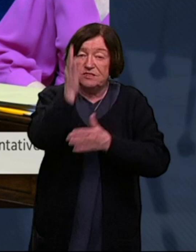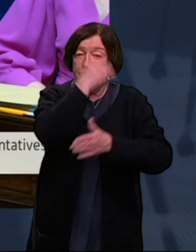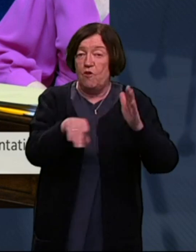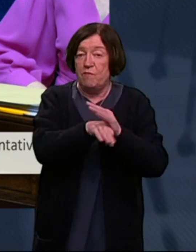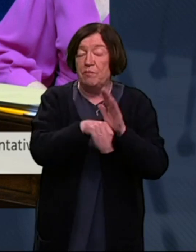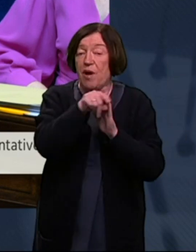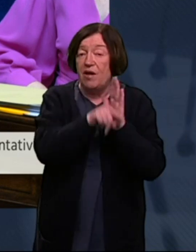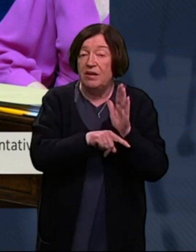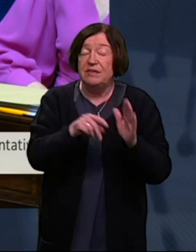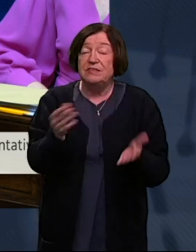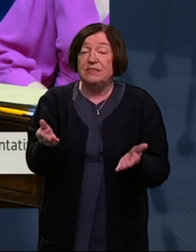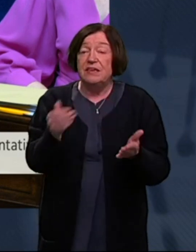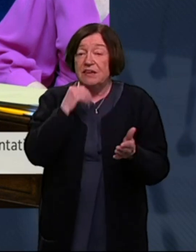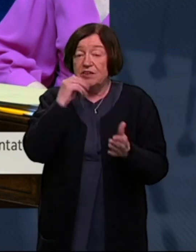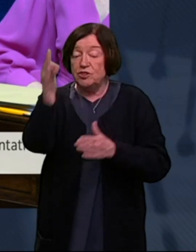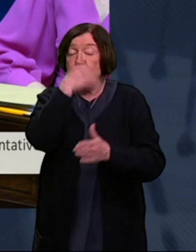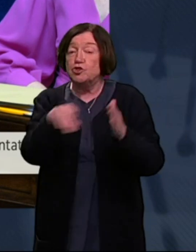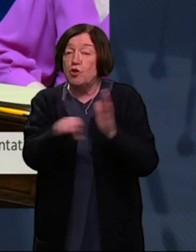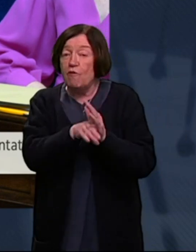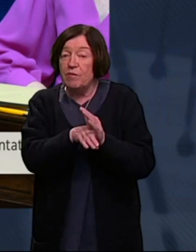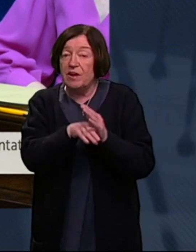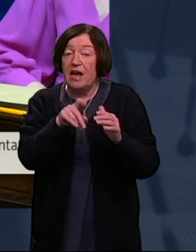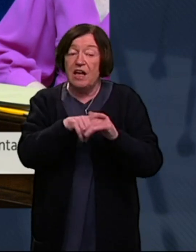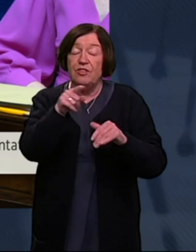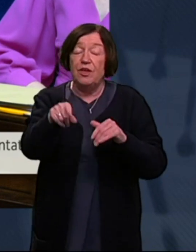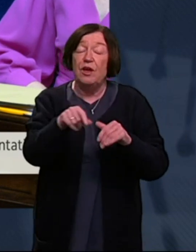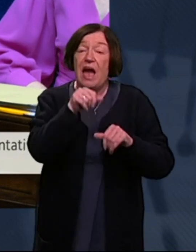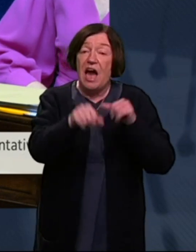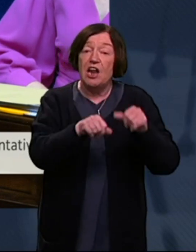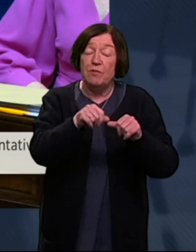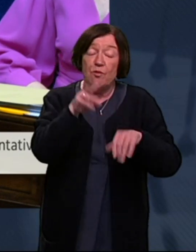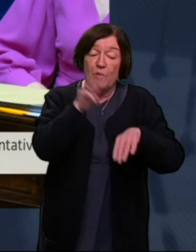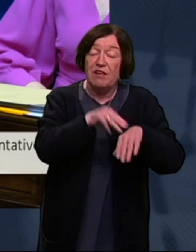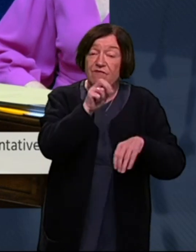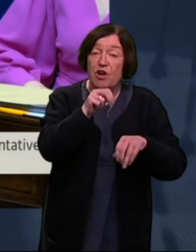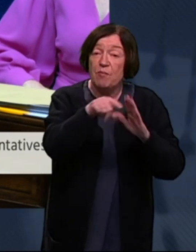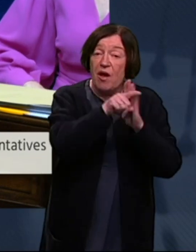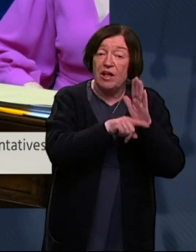It is the Government's animal welfare policy and laws they are breaking and the Government's